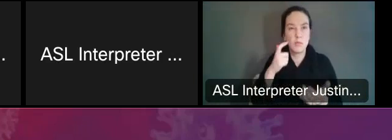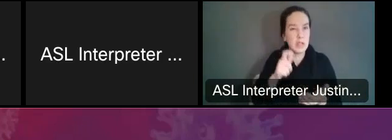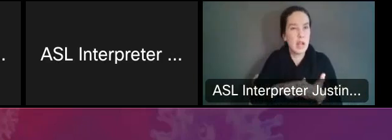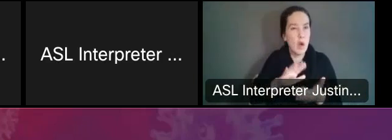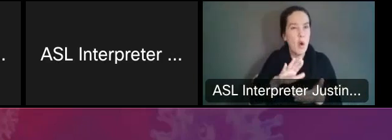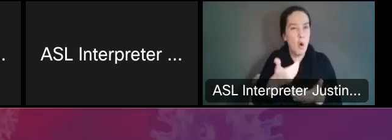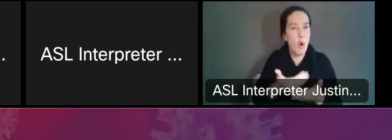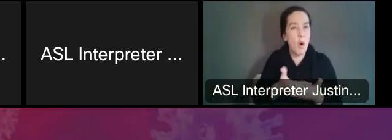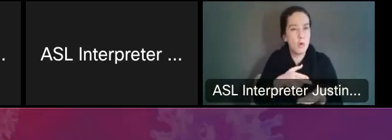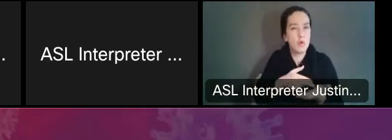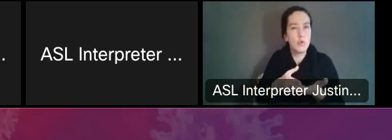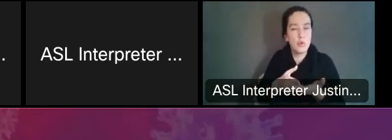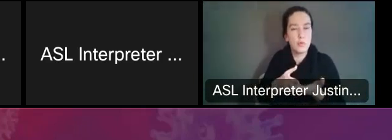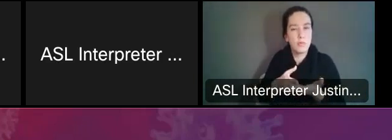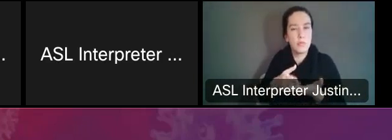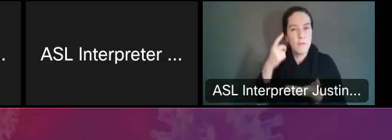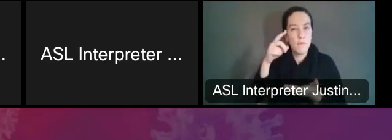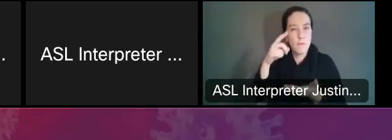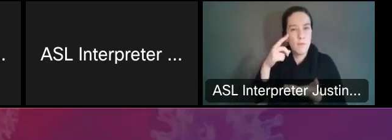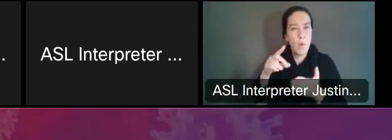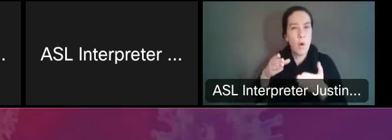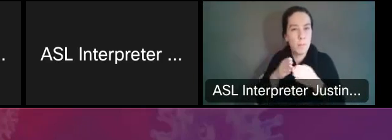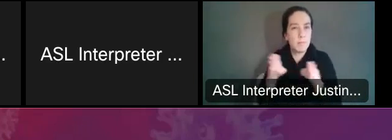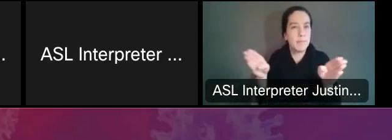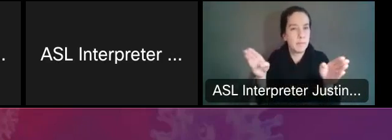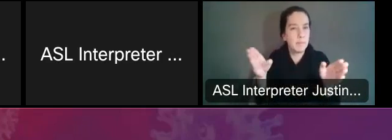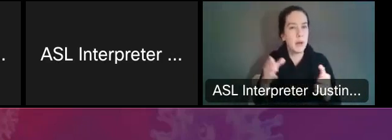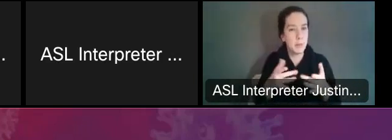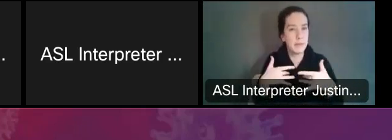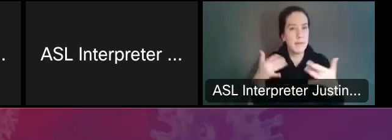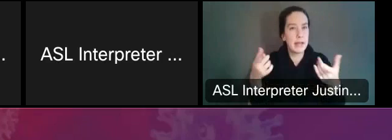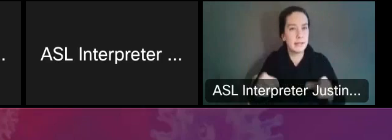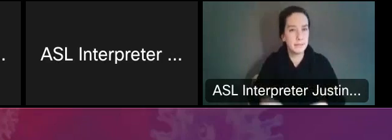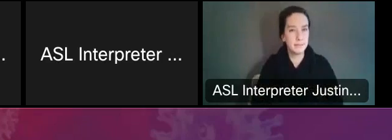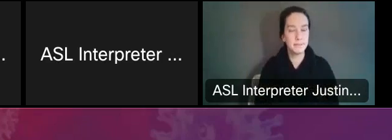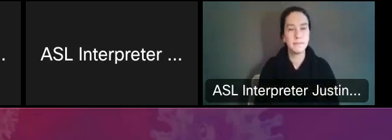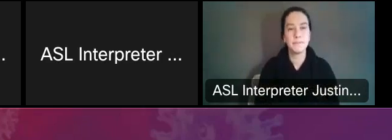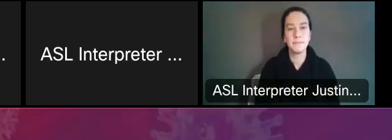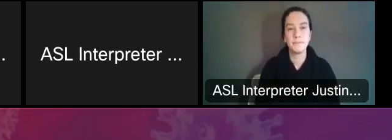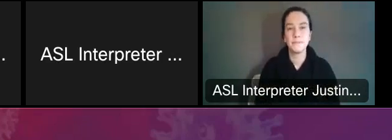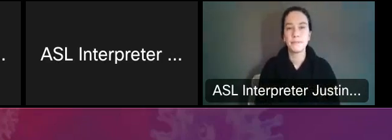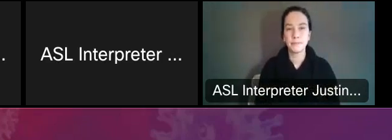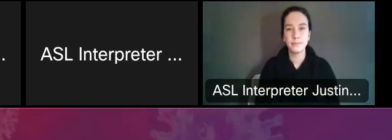Next the state of Minnesota.